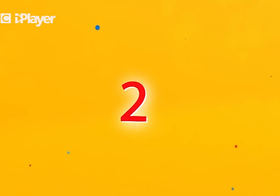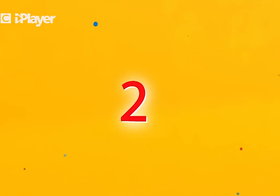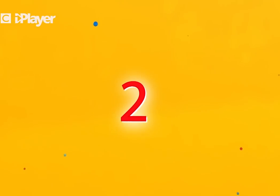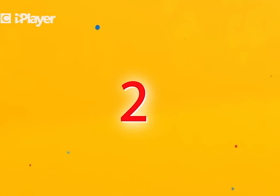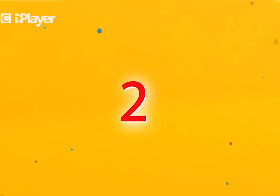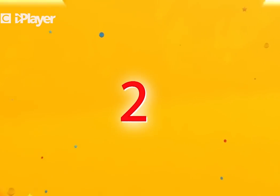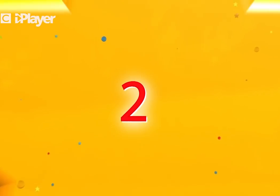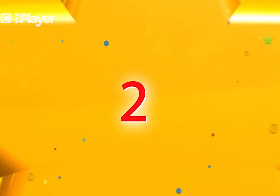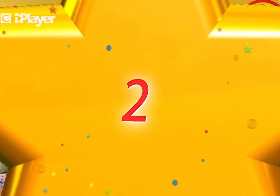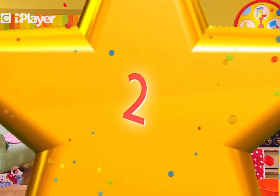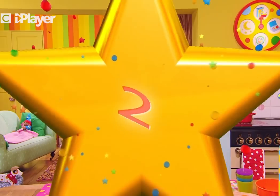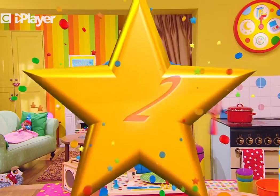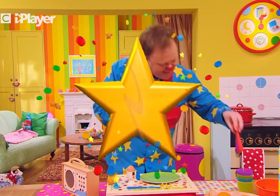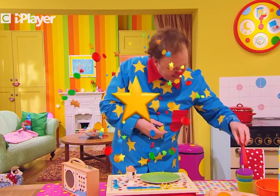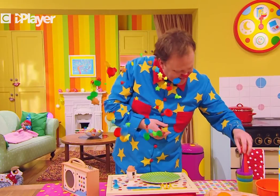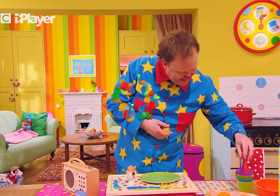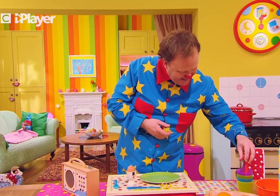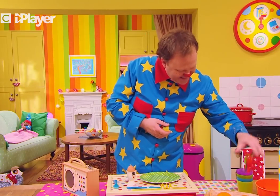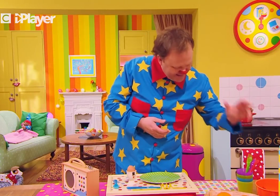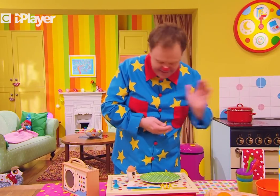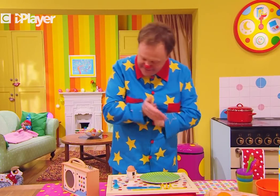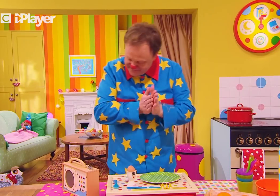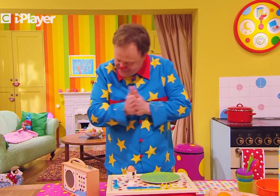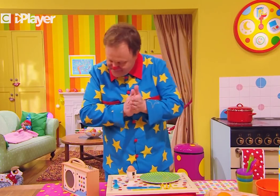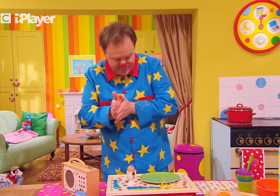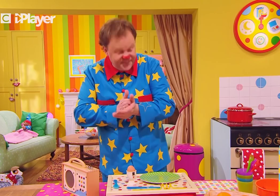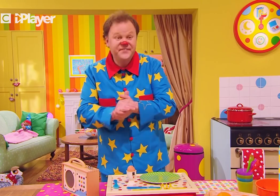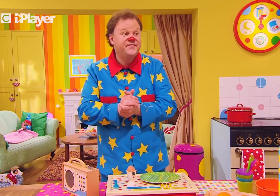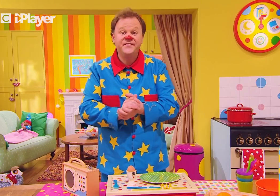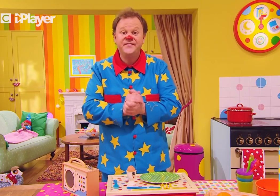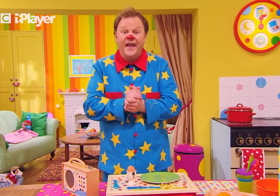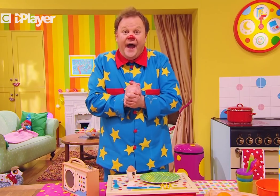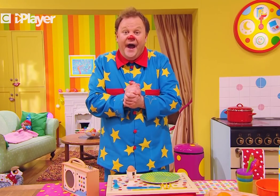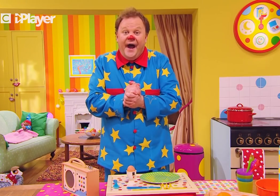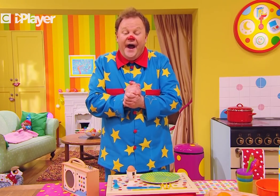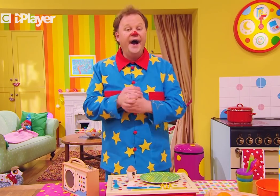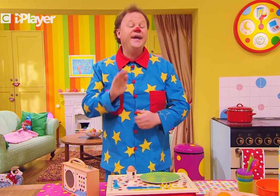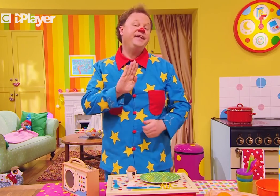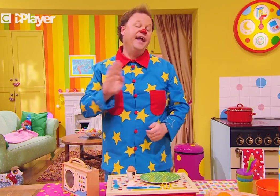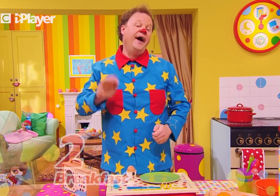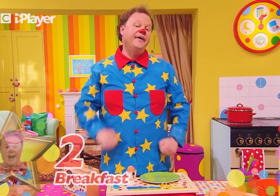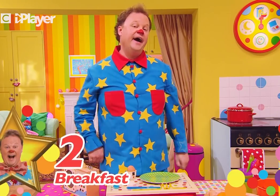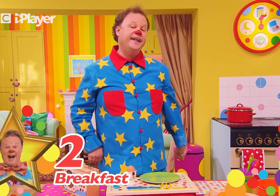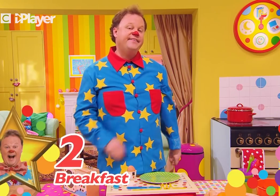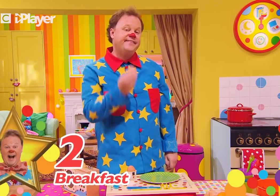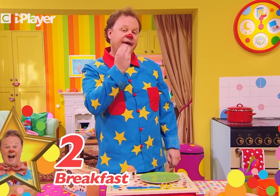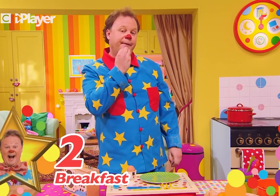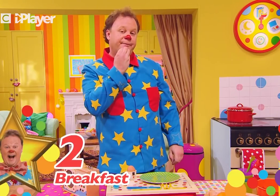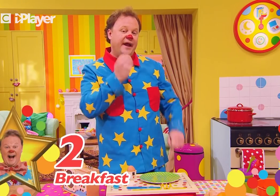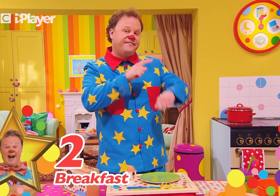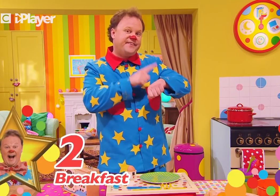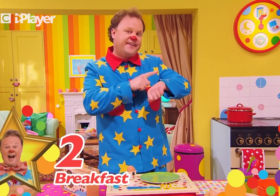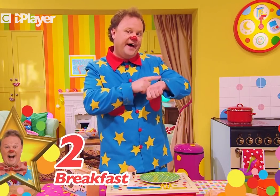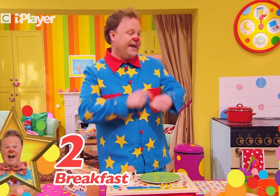number two have you had your breakfast yet mr tumble but no and it's still breakfast time